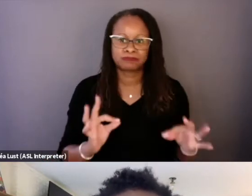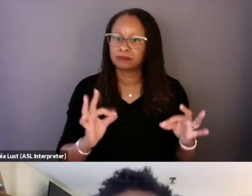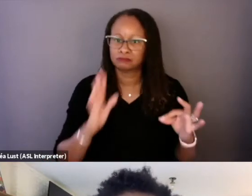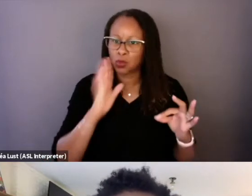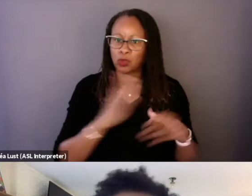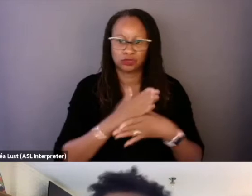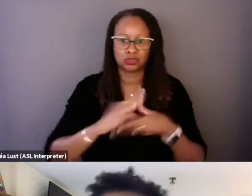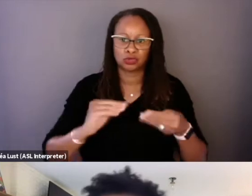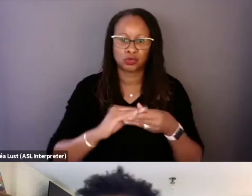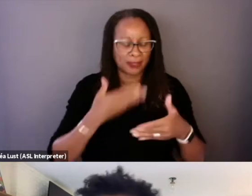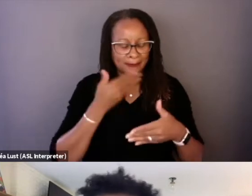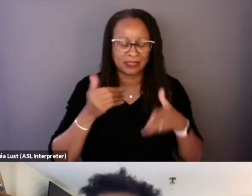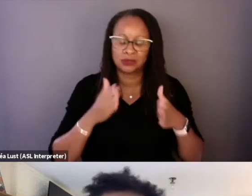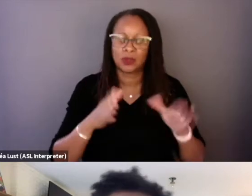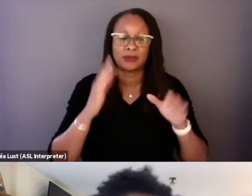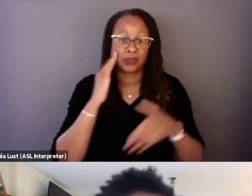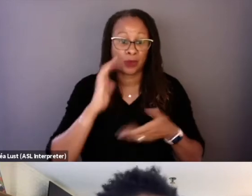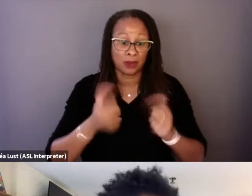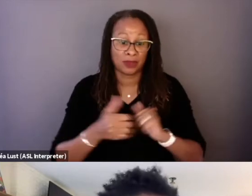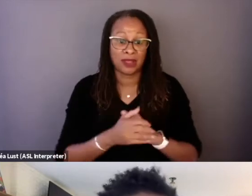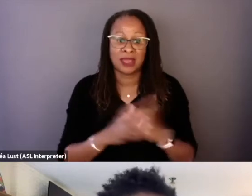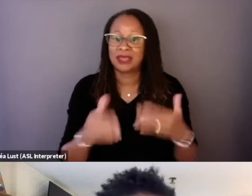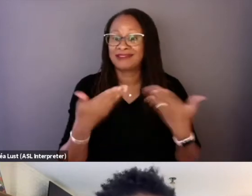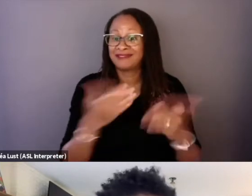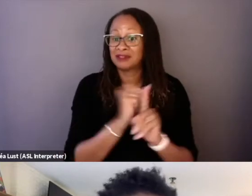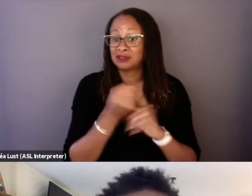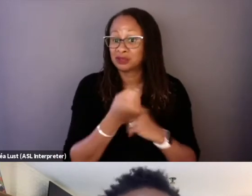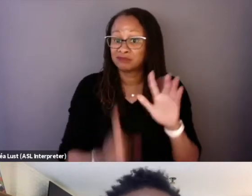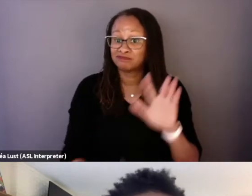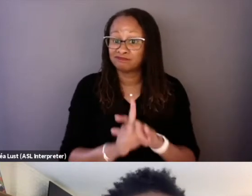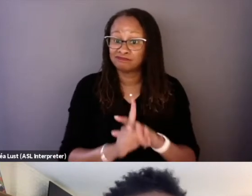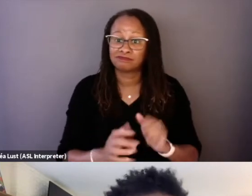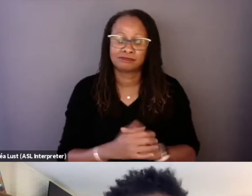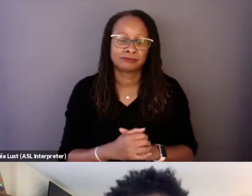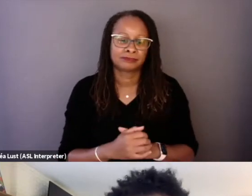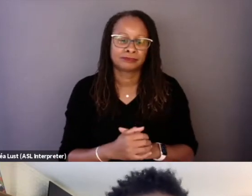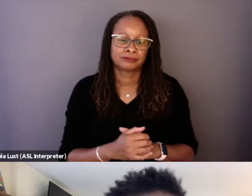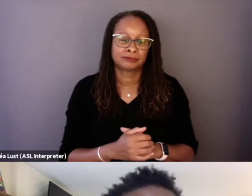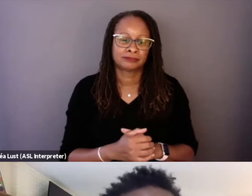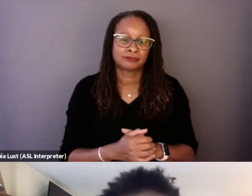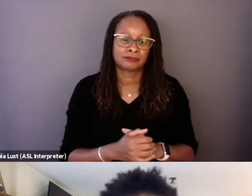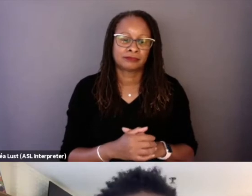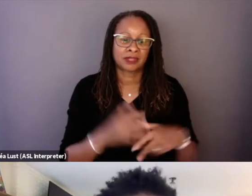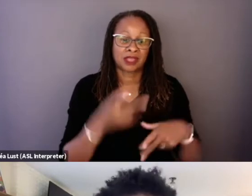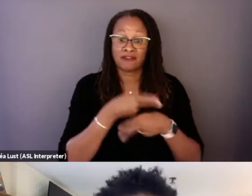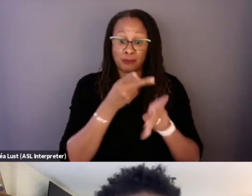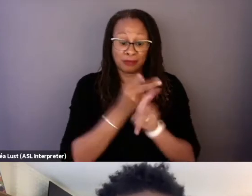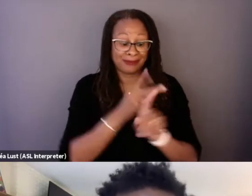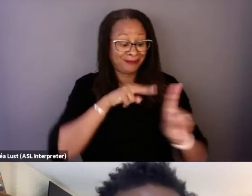the best way we knew how, and given the circumstances that we could. I mean, even from a production perspective,